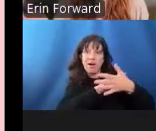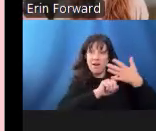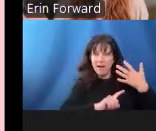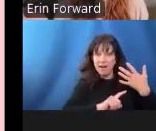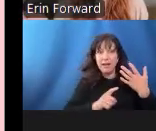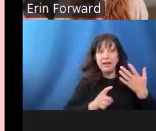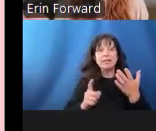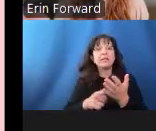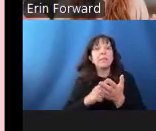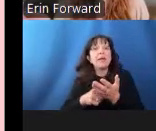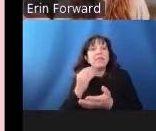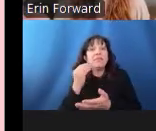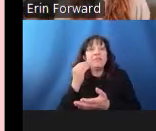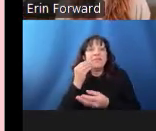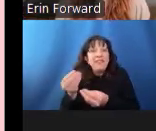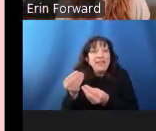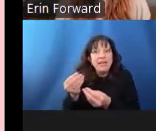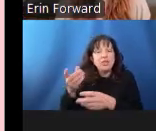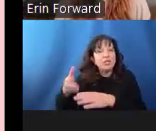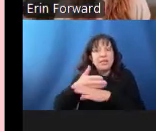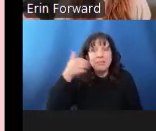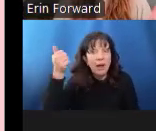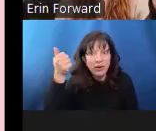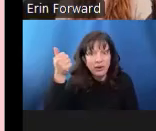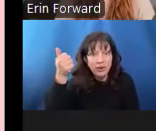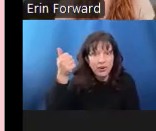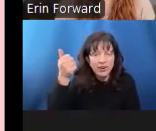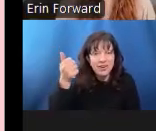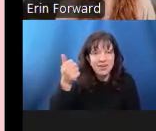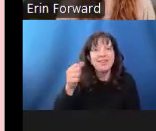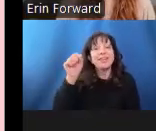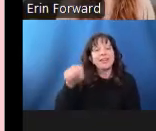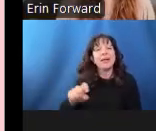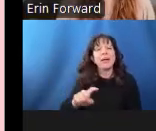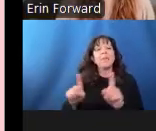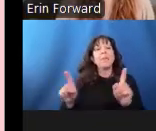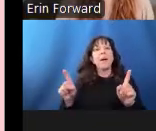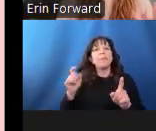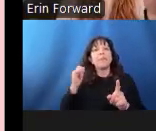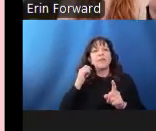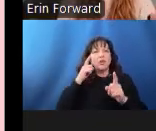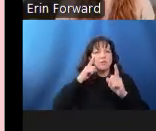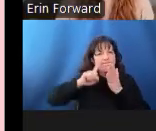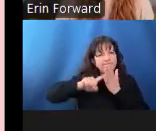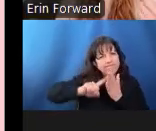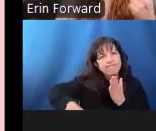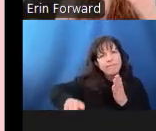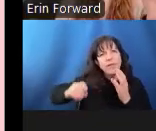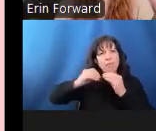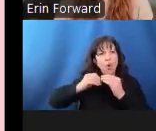gets better on its own, not always, but some if you, if you dig a little bit deeper, and I support their sensory system, I